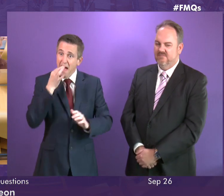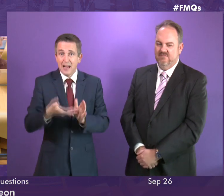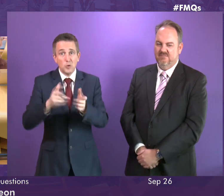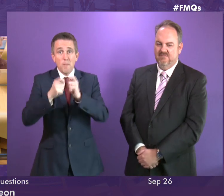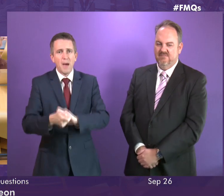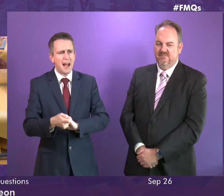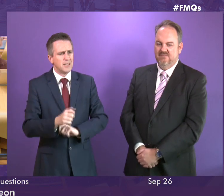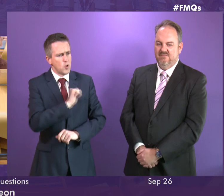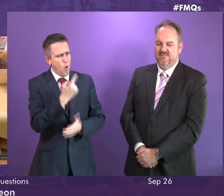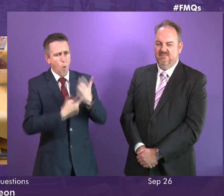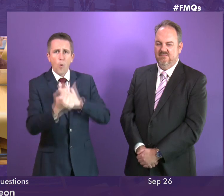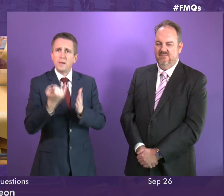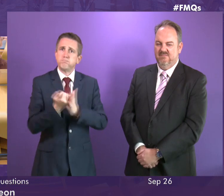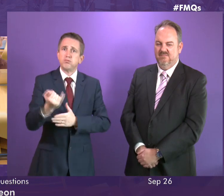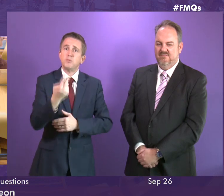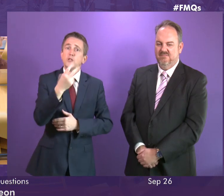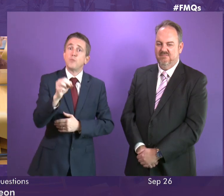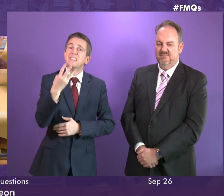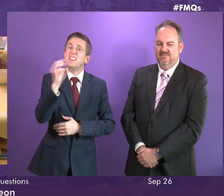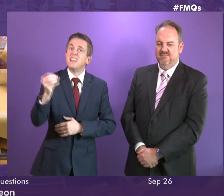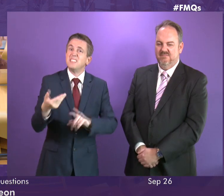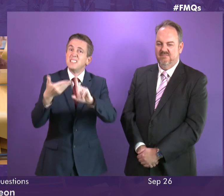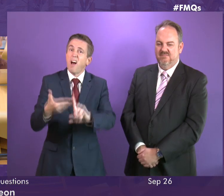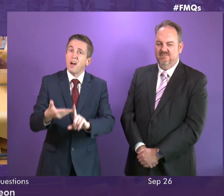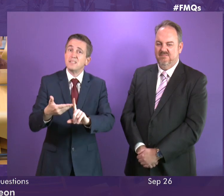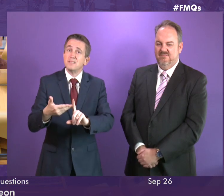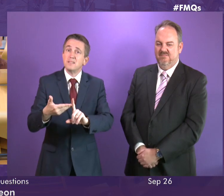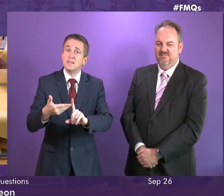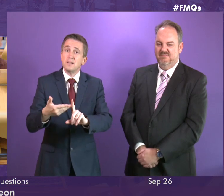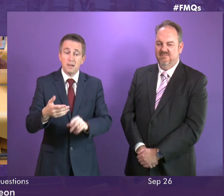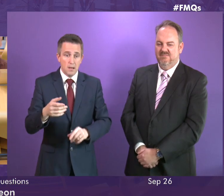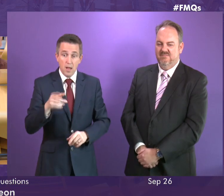only disagreement appeared to be around the 2030 target, even though we had increased